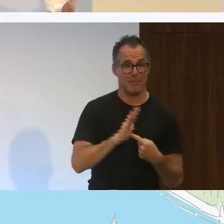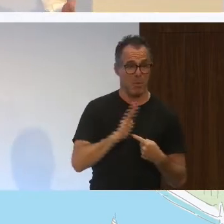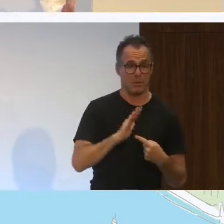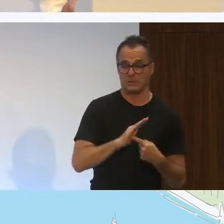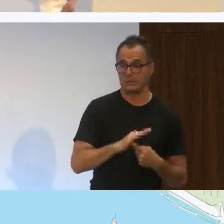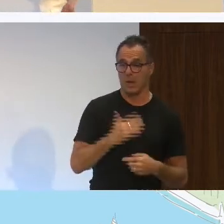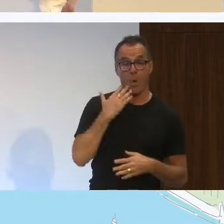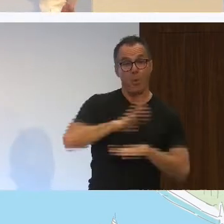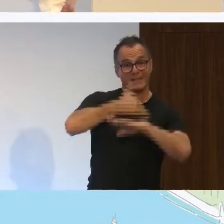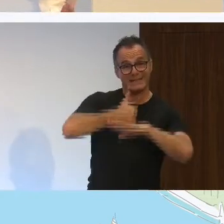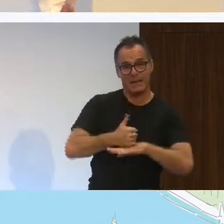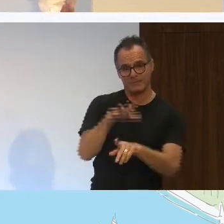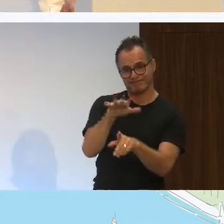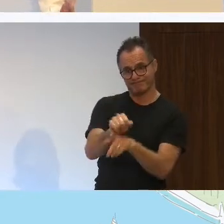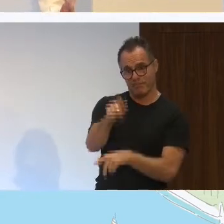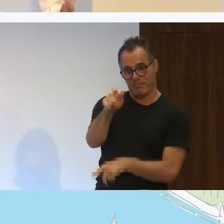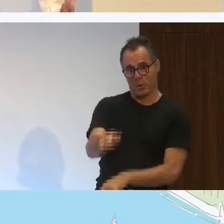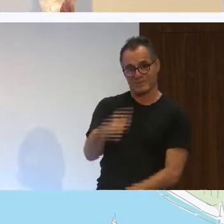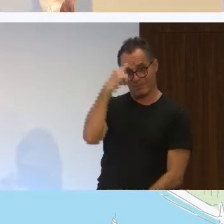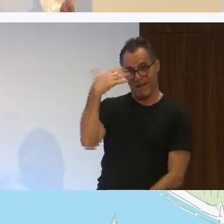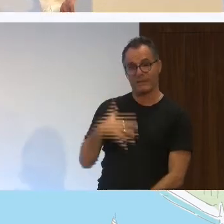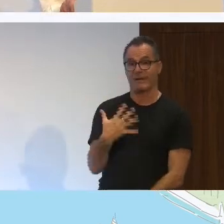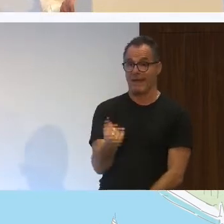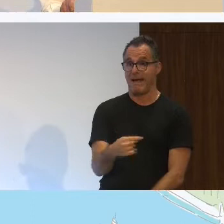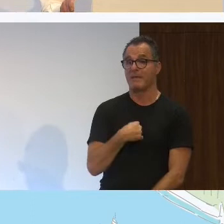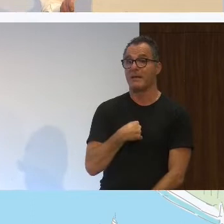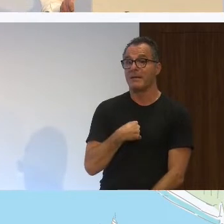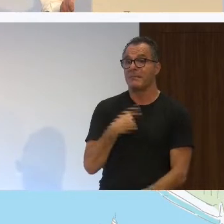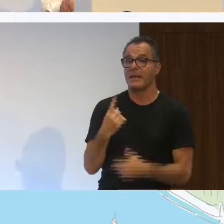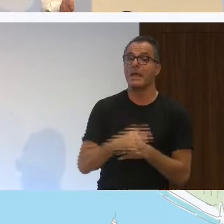someone's got migraine in my clinic, I do spend a few moments talking about